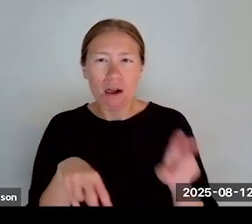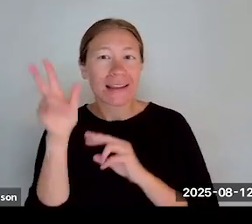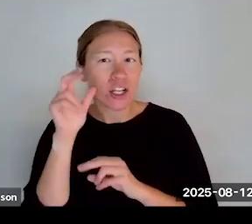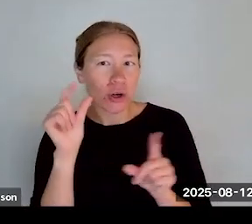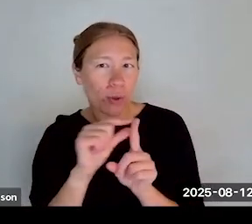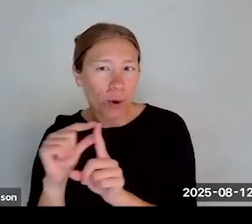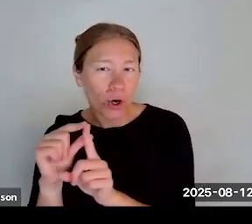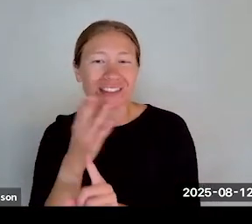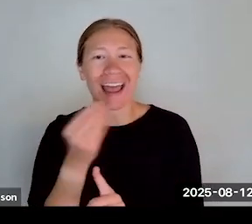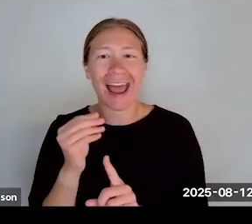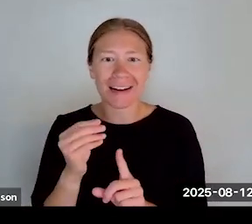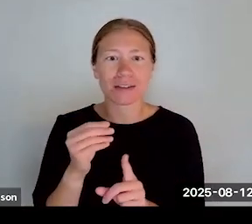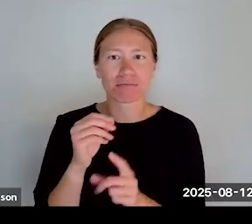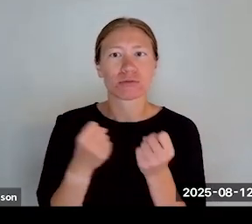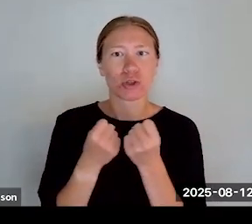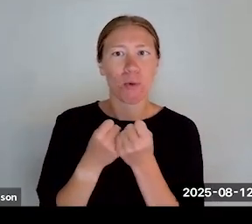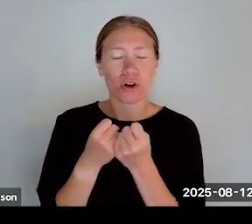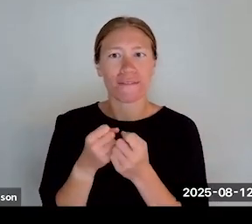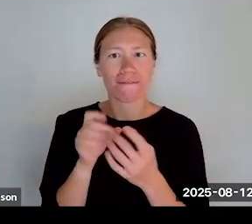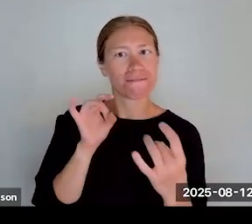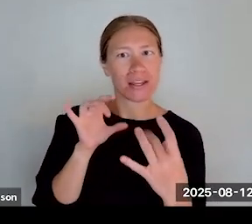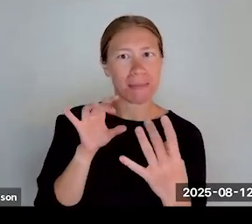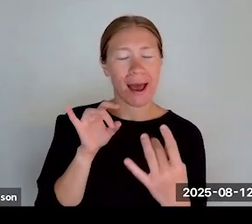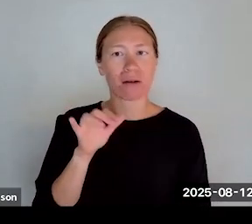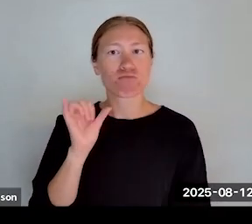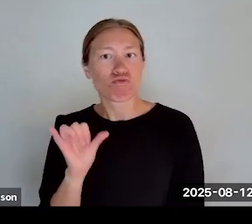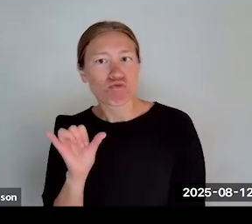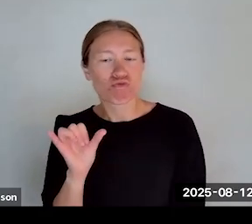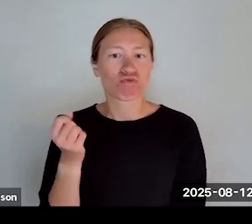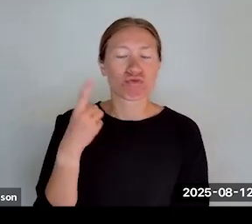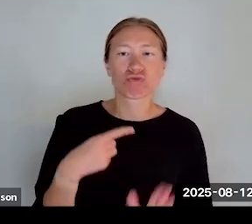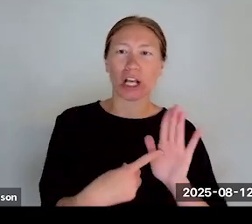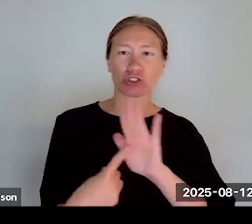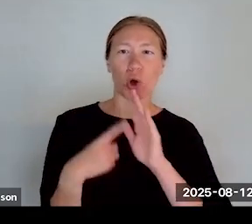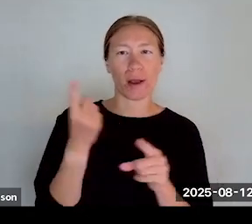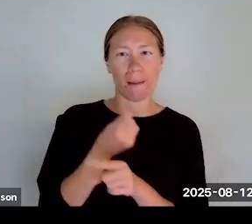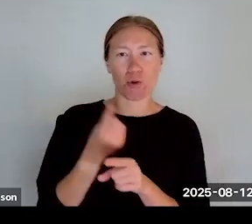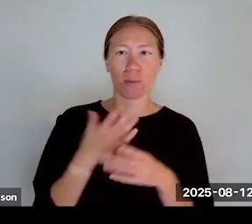offering supportive verbal or visual feedback, and mirroring appropriate body language.